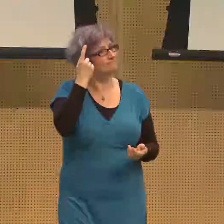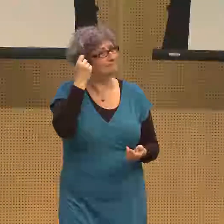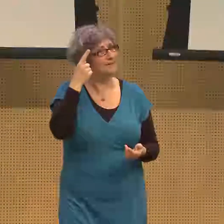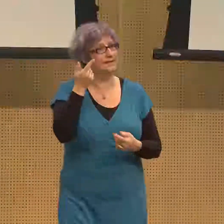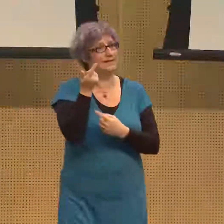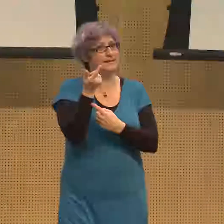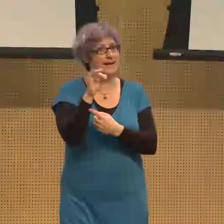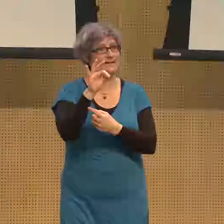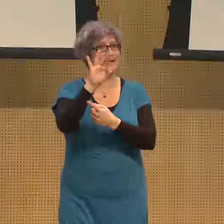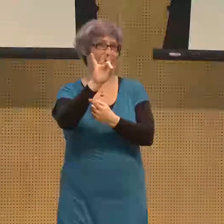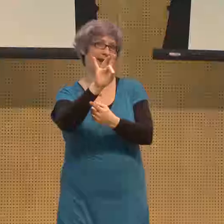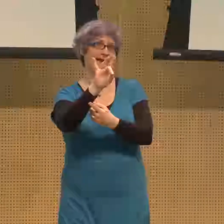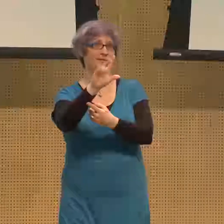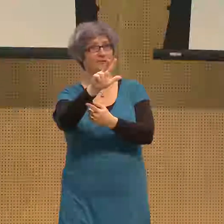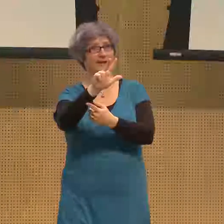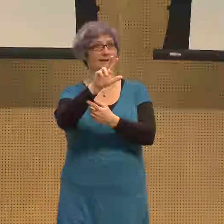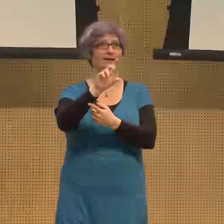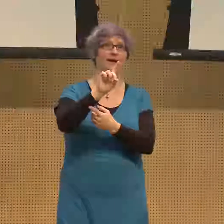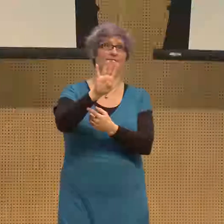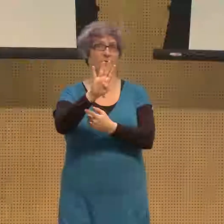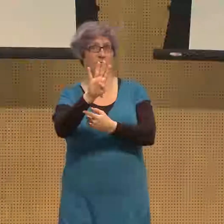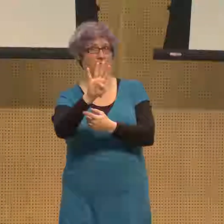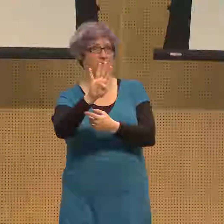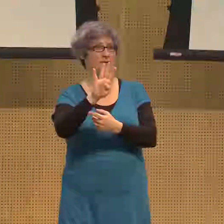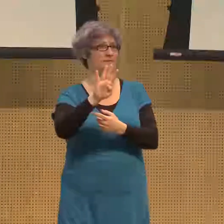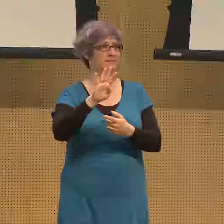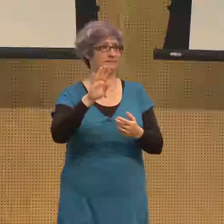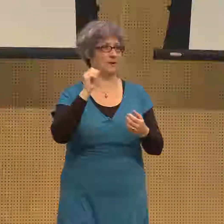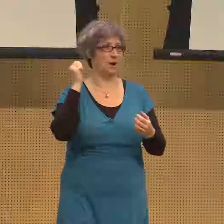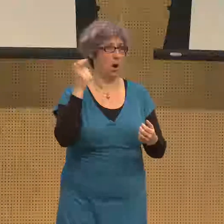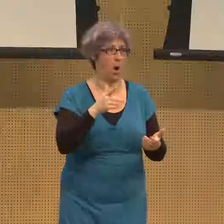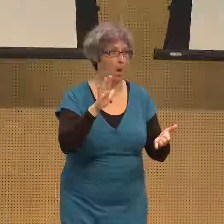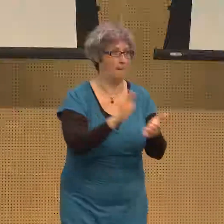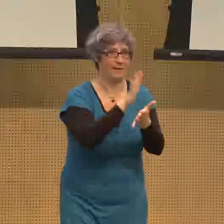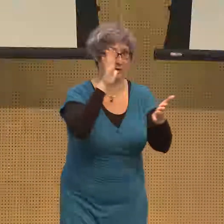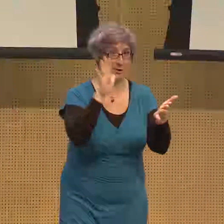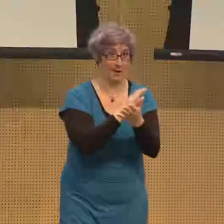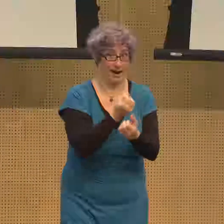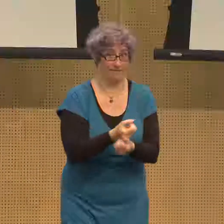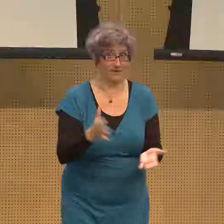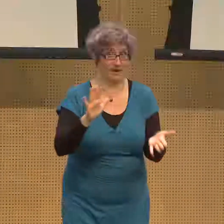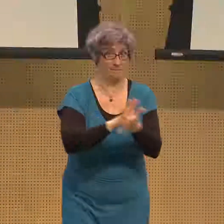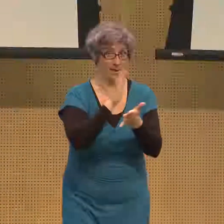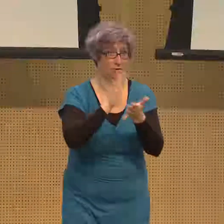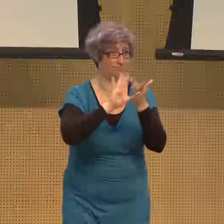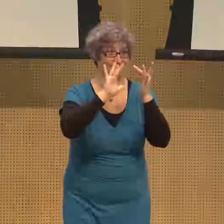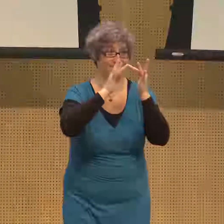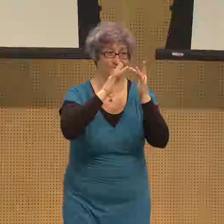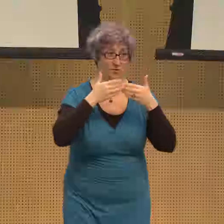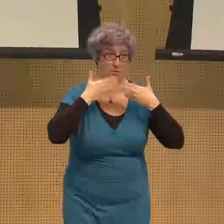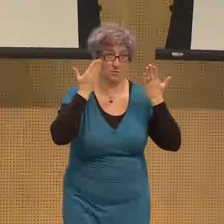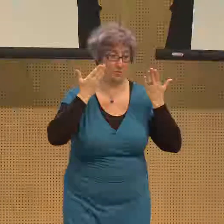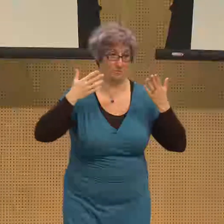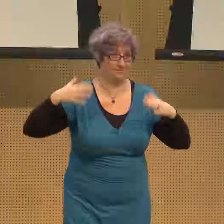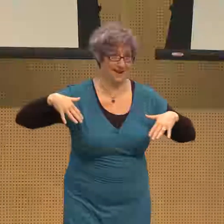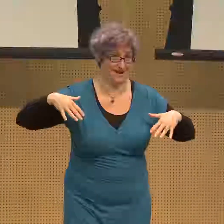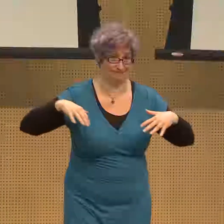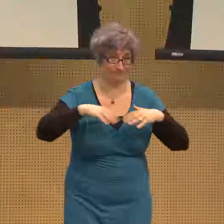that was sold to colleges, and that was about '83, 1983, 1984, and, of course, everything was paper at that time.